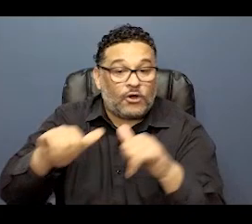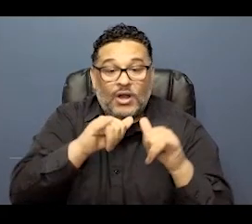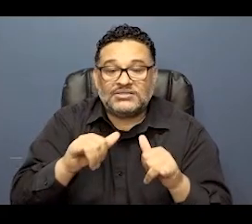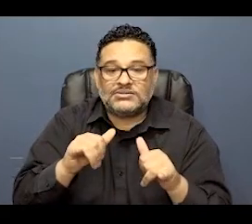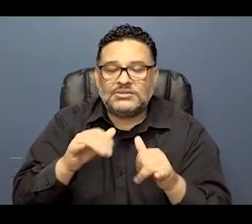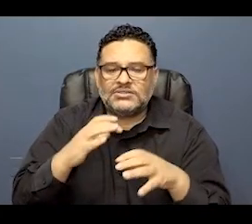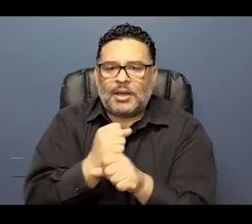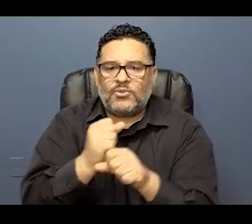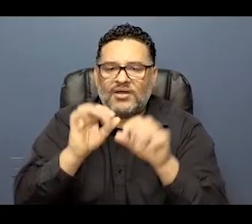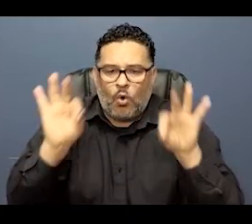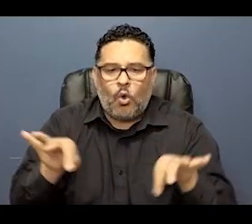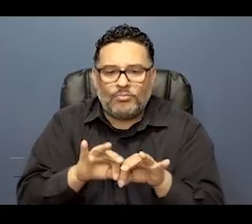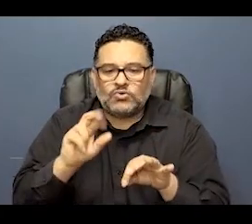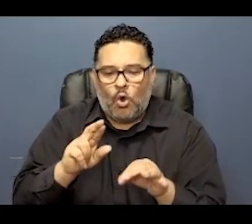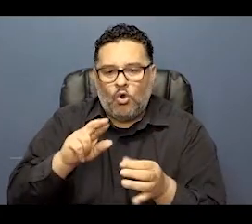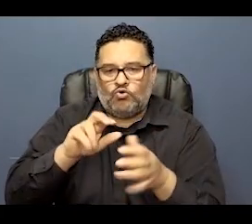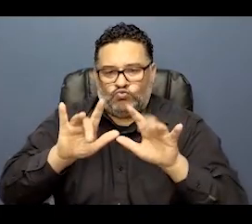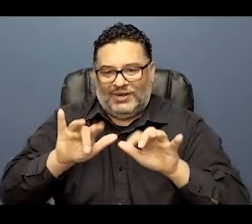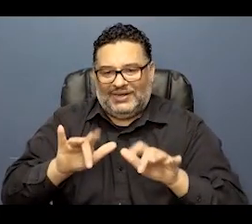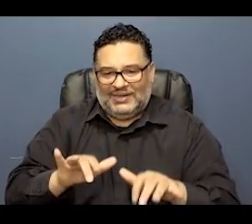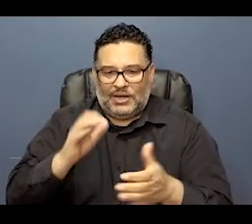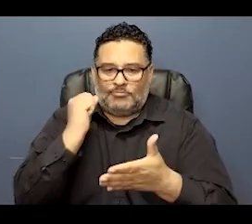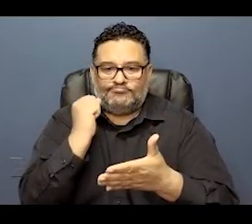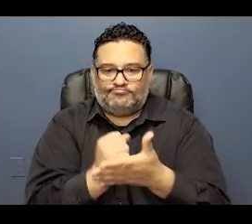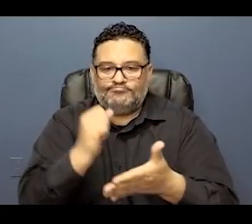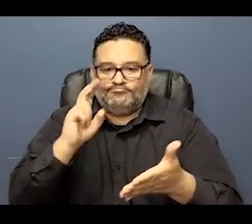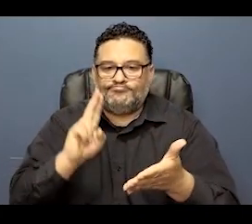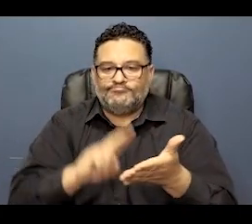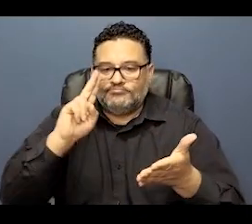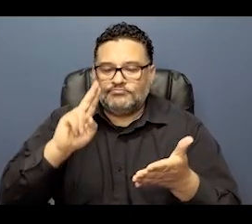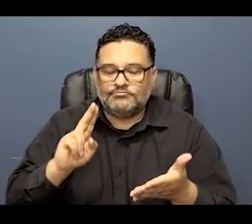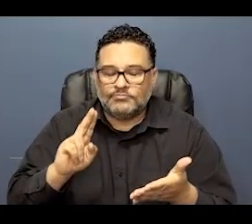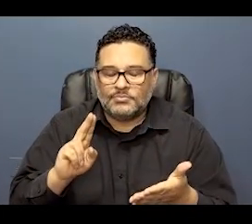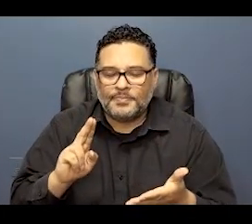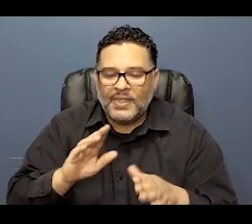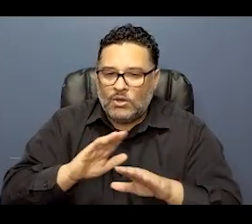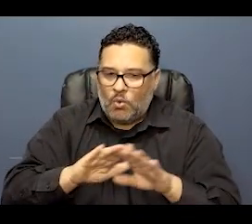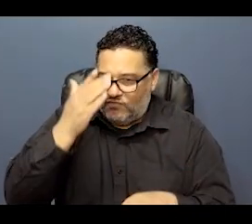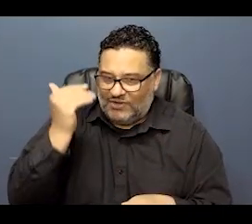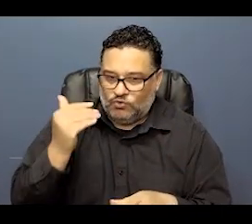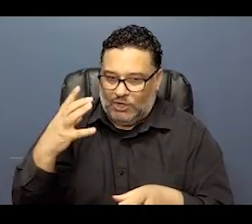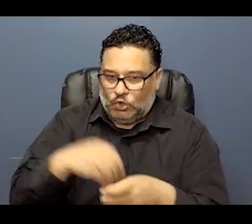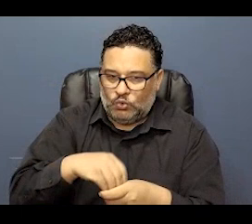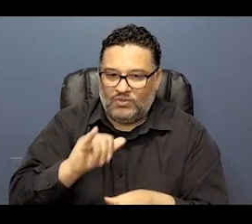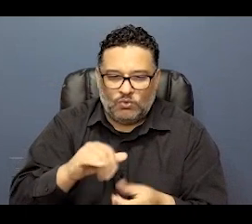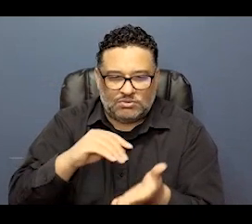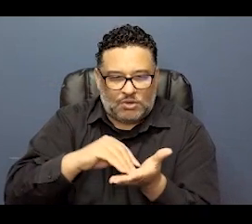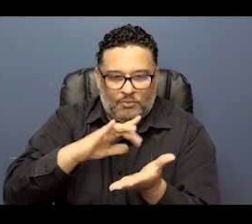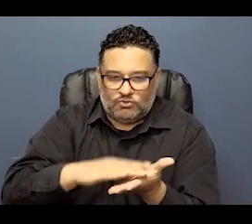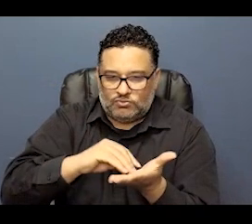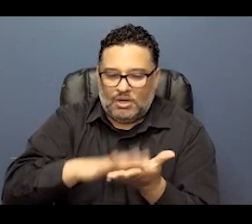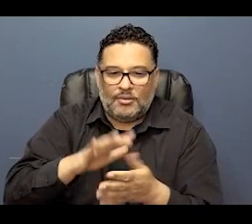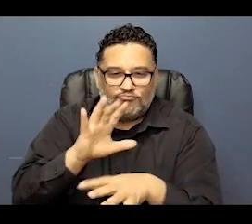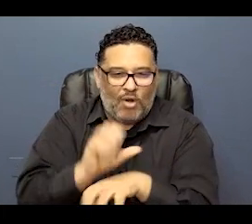attestations. And don’t forget to include these documentation practices in onboarding and training